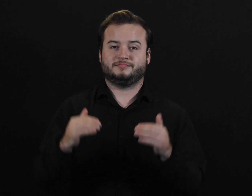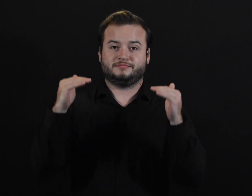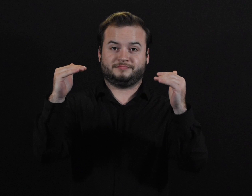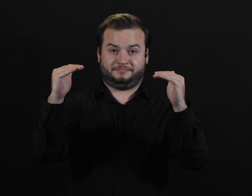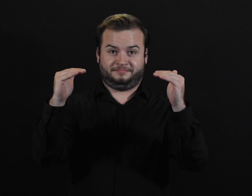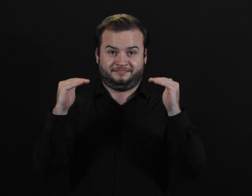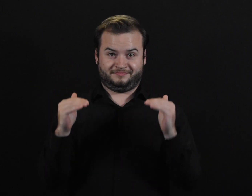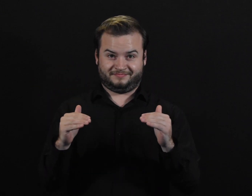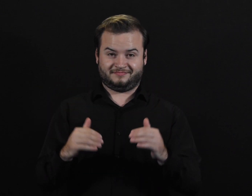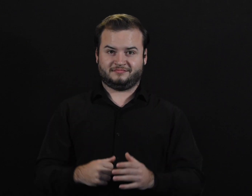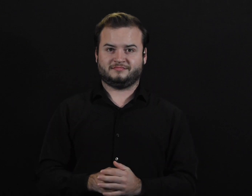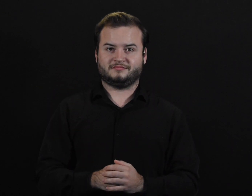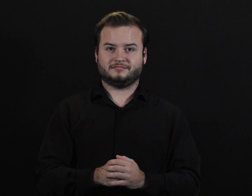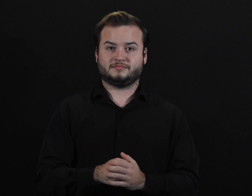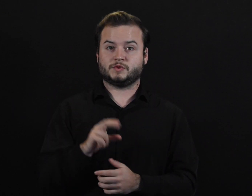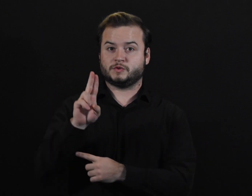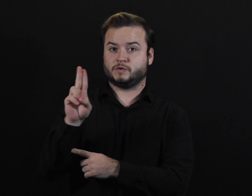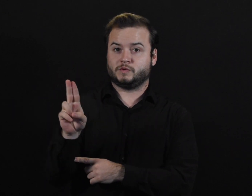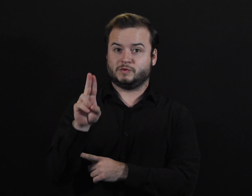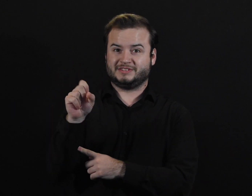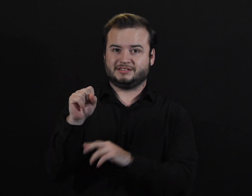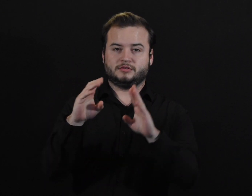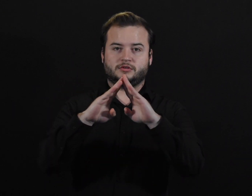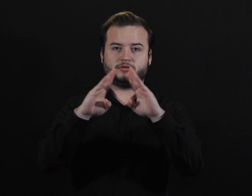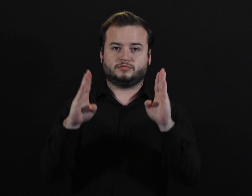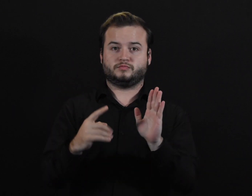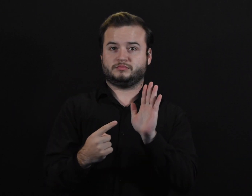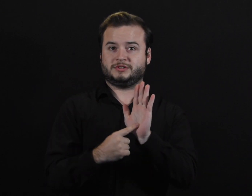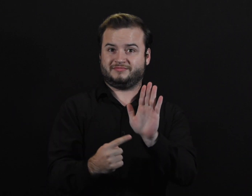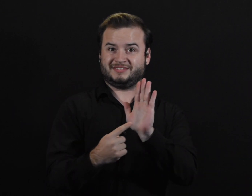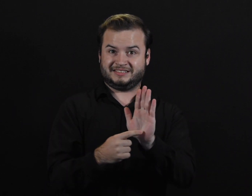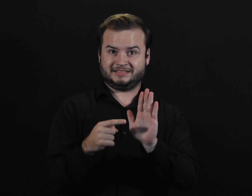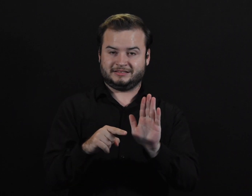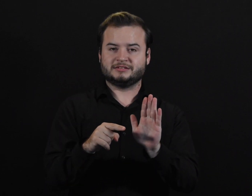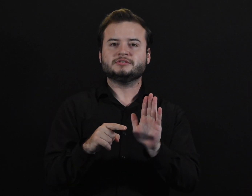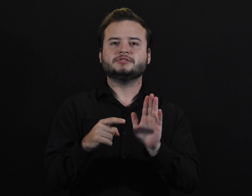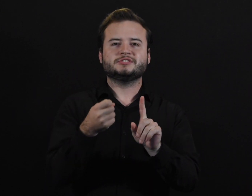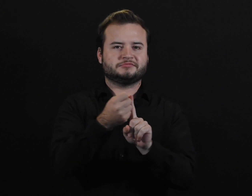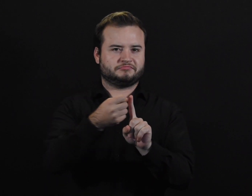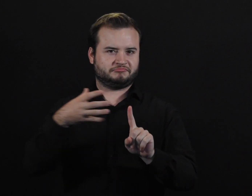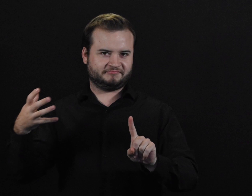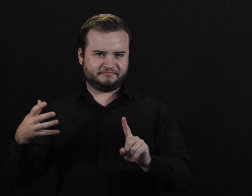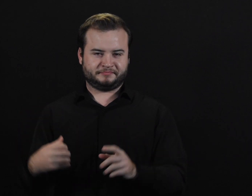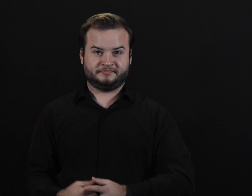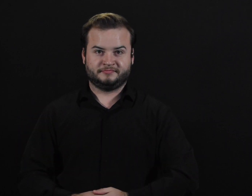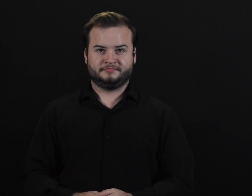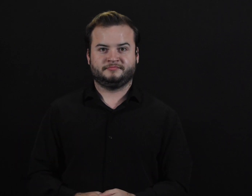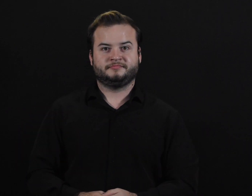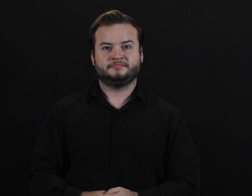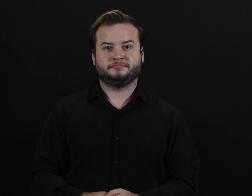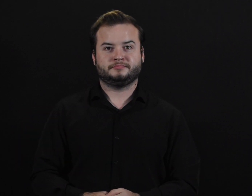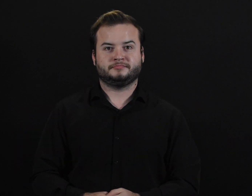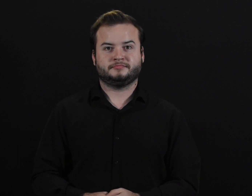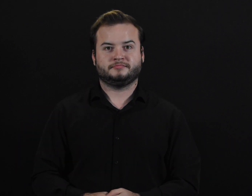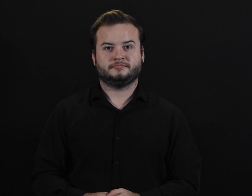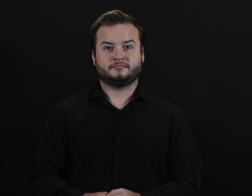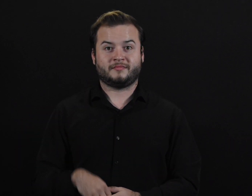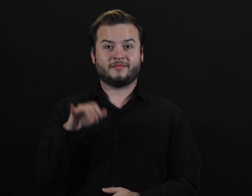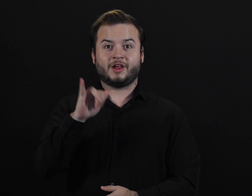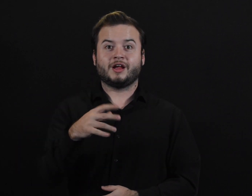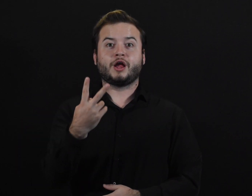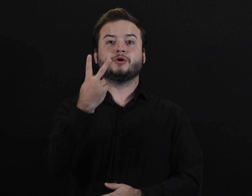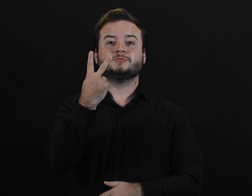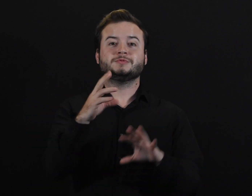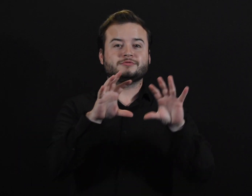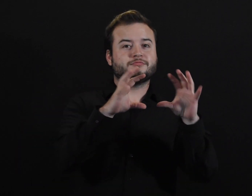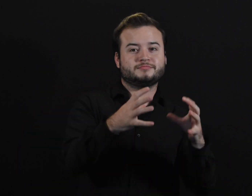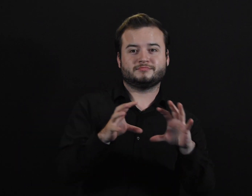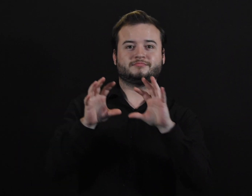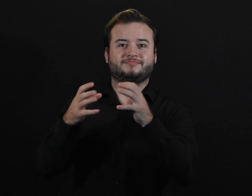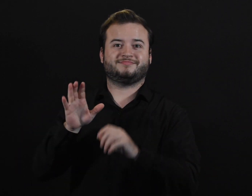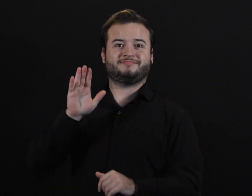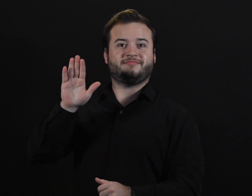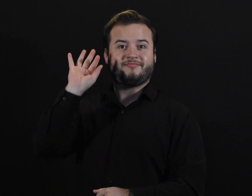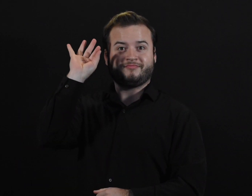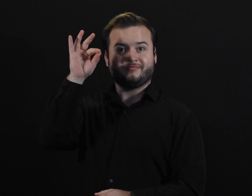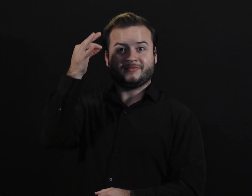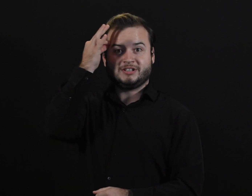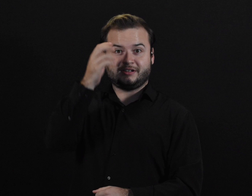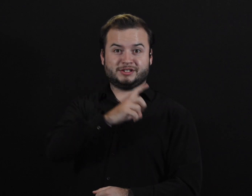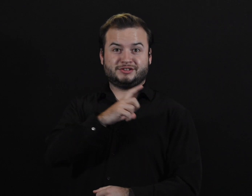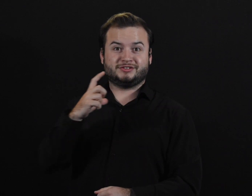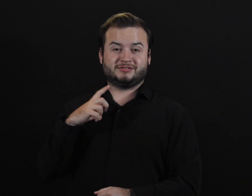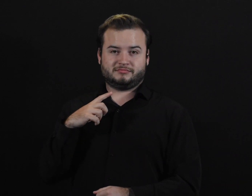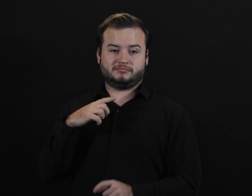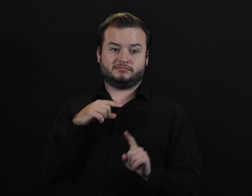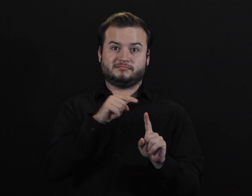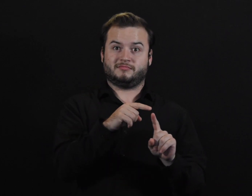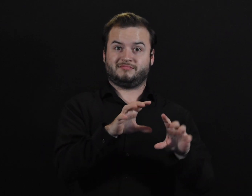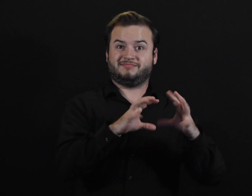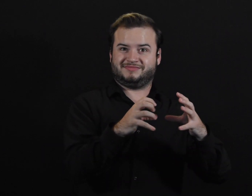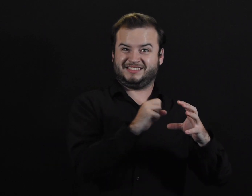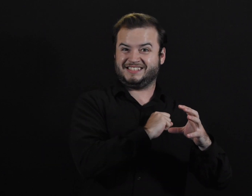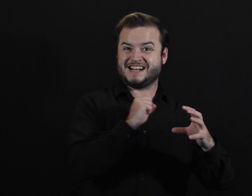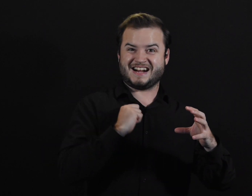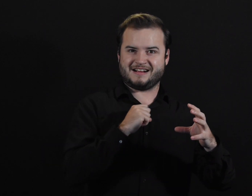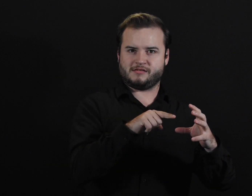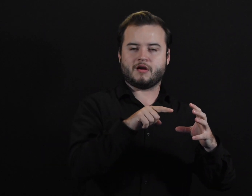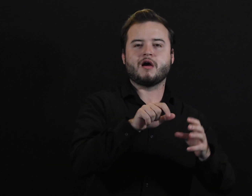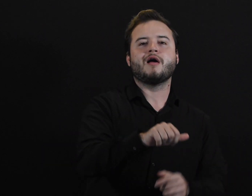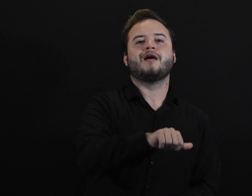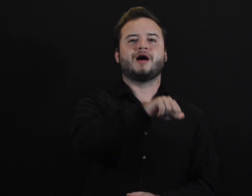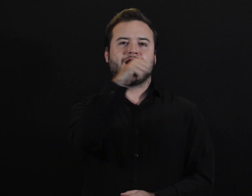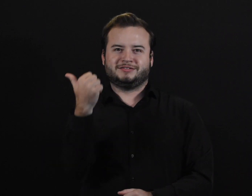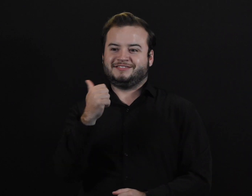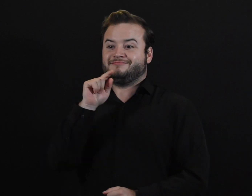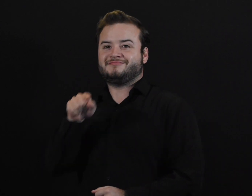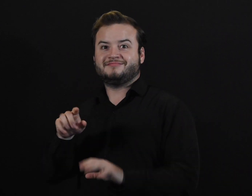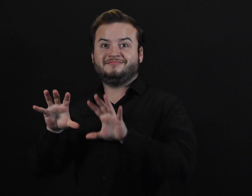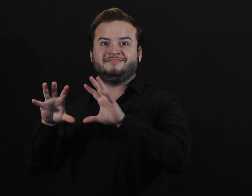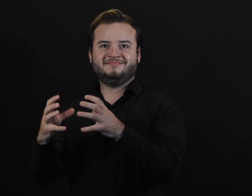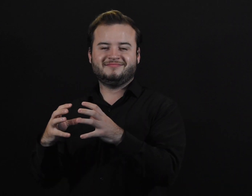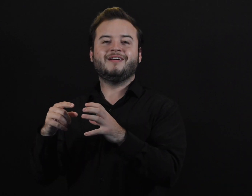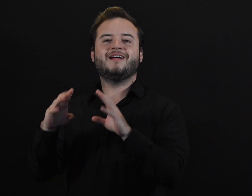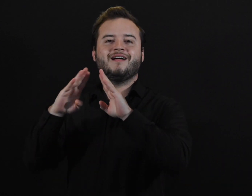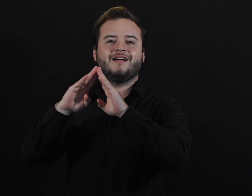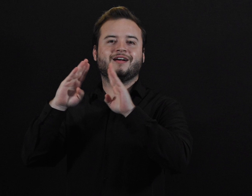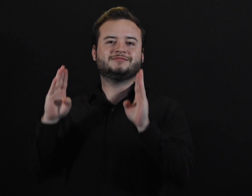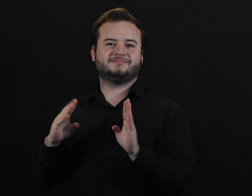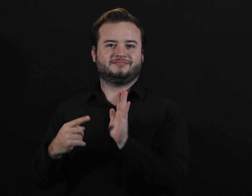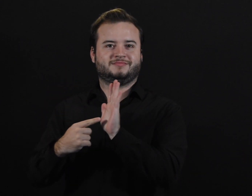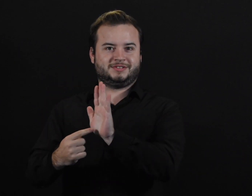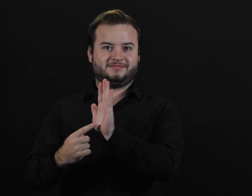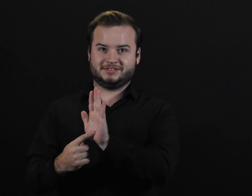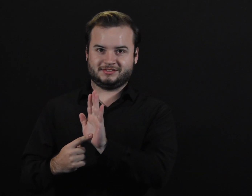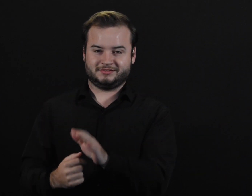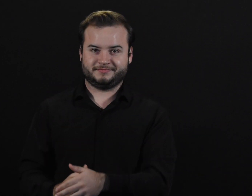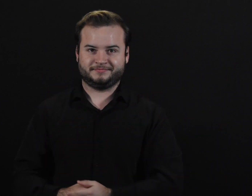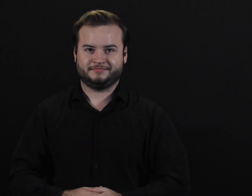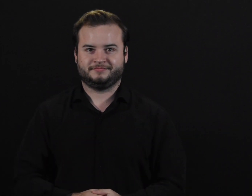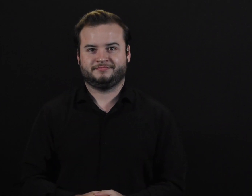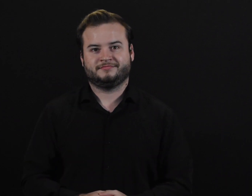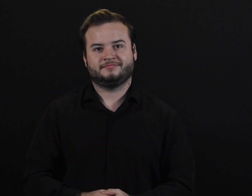US House of Representatives - The US House of Representatives is one of two chambers of the federal legislature.